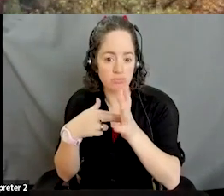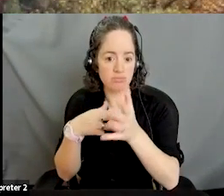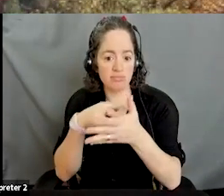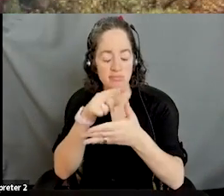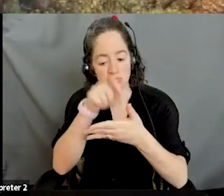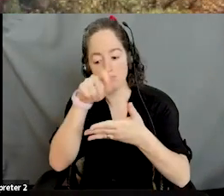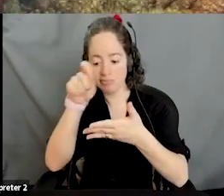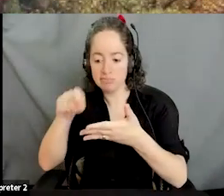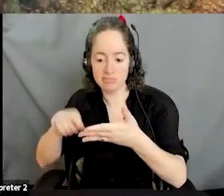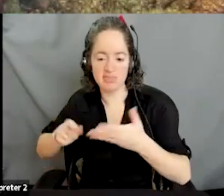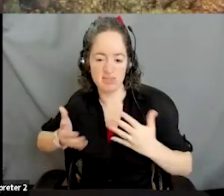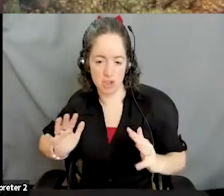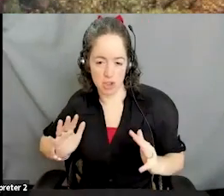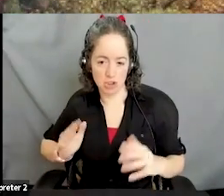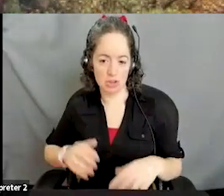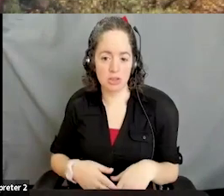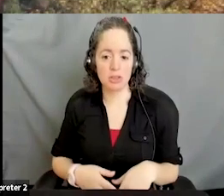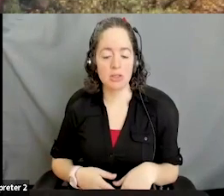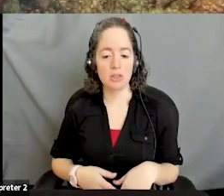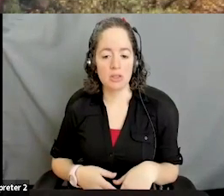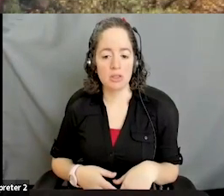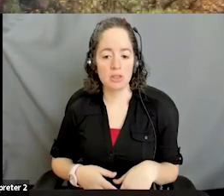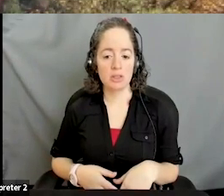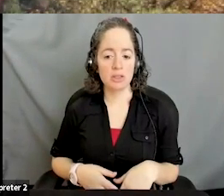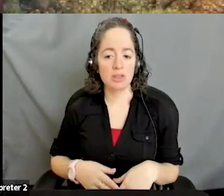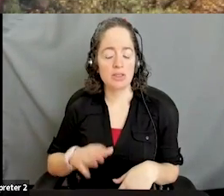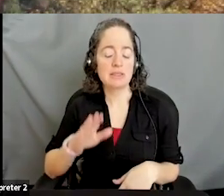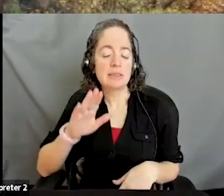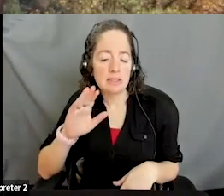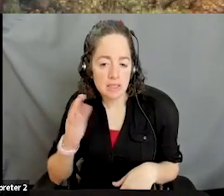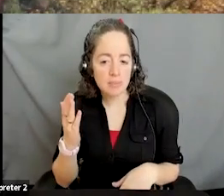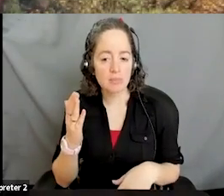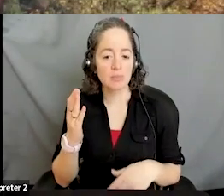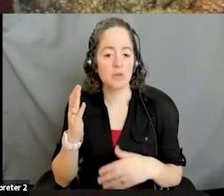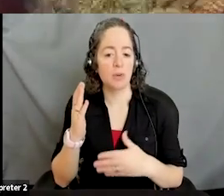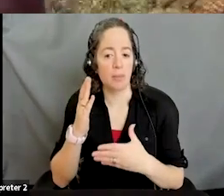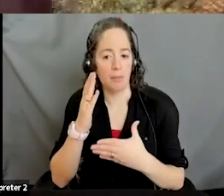The interest seemed mostly limited to public sector orgs,